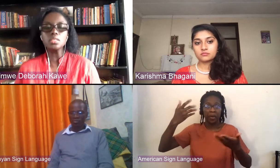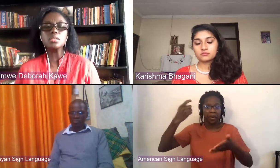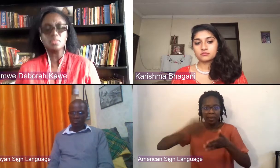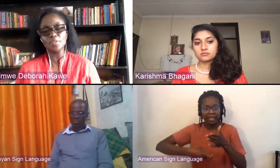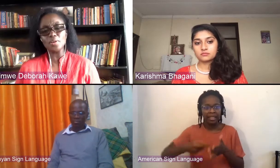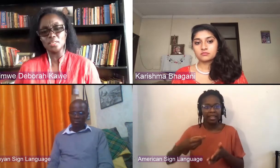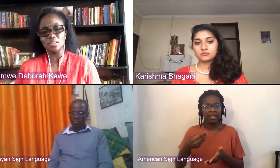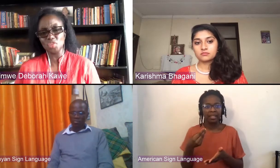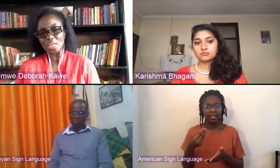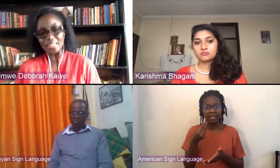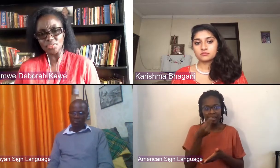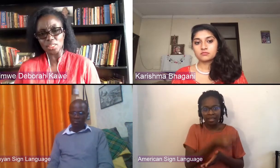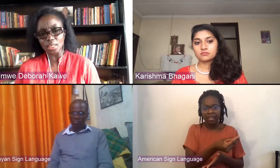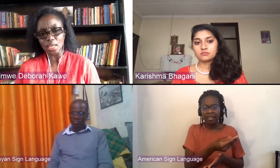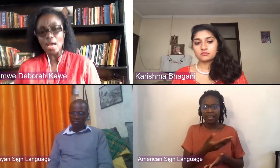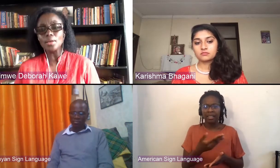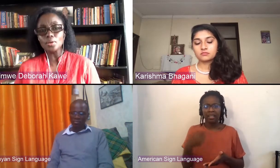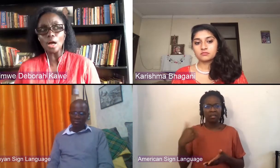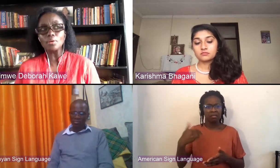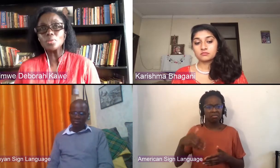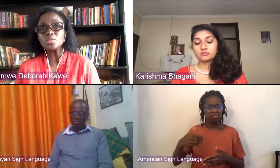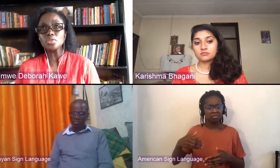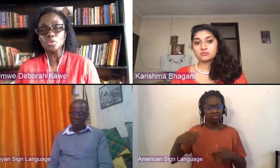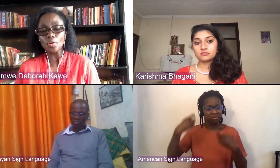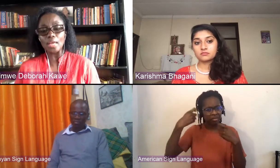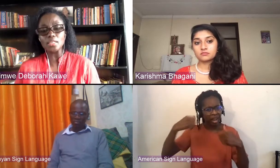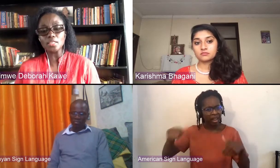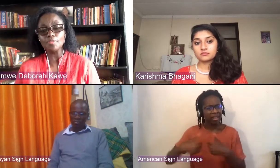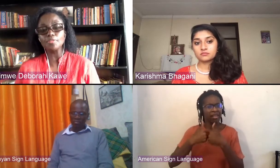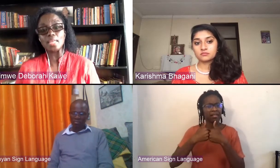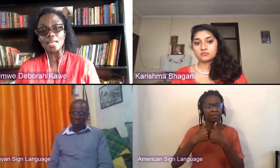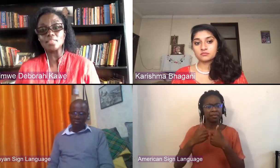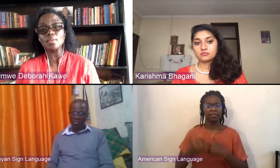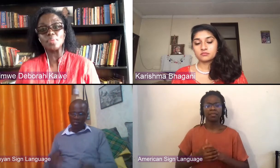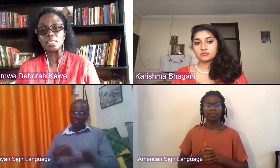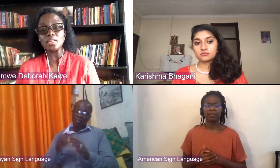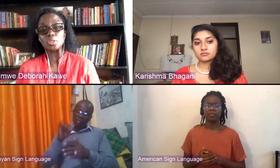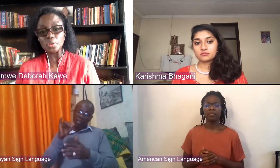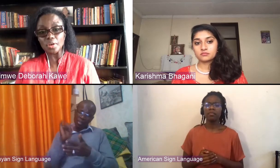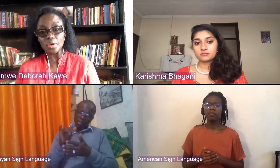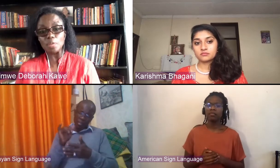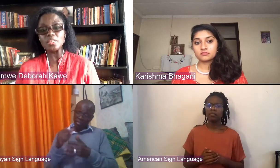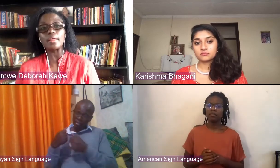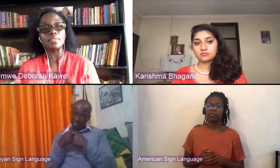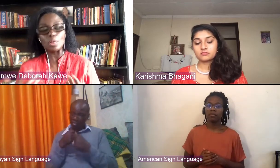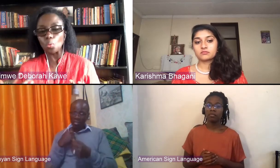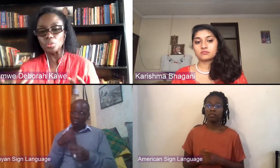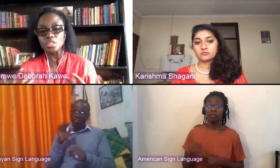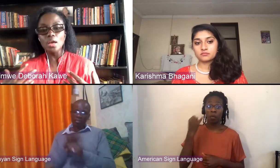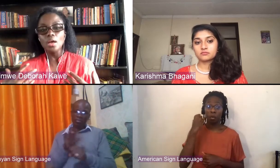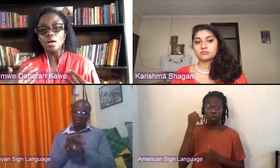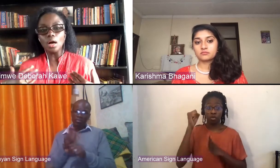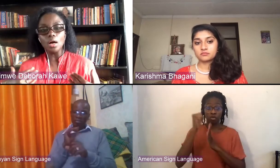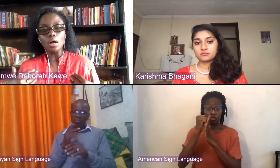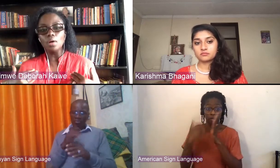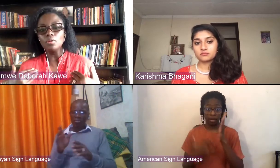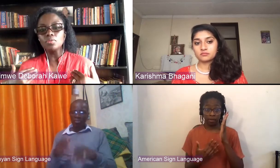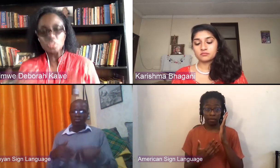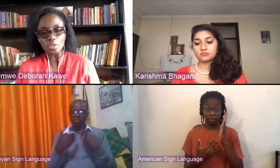is very challenging. And also to know that if say I submitted a script that I think would resonate